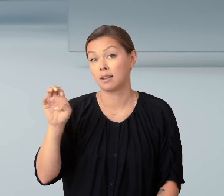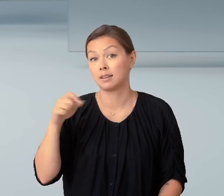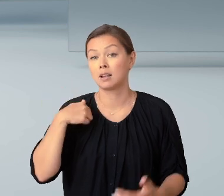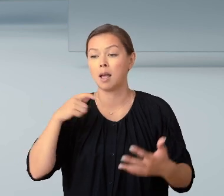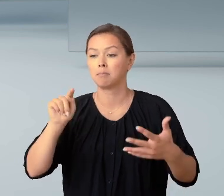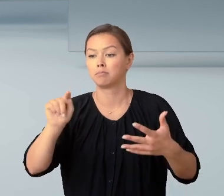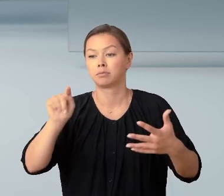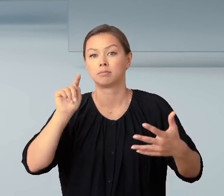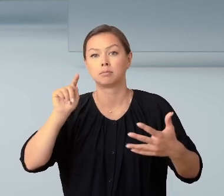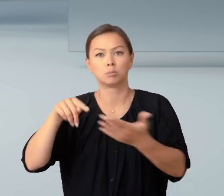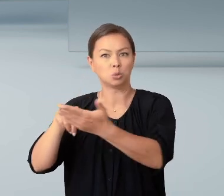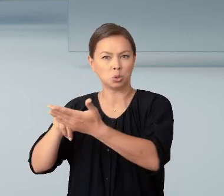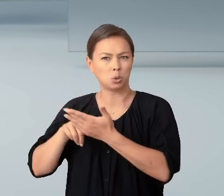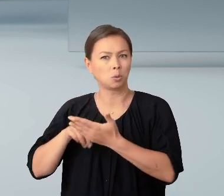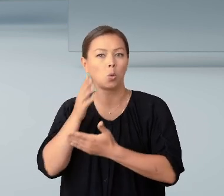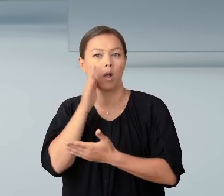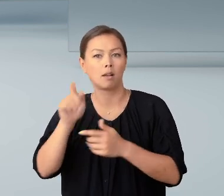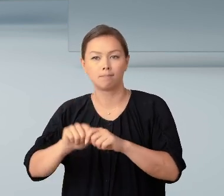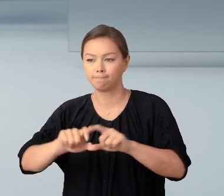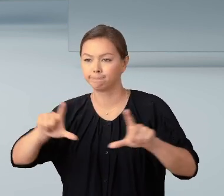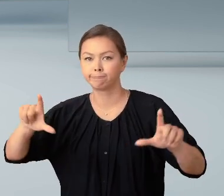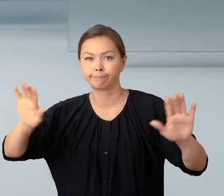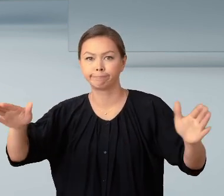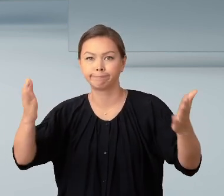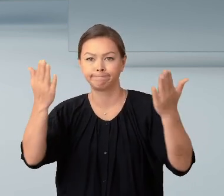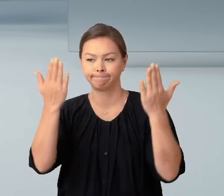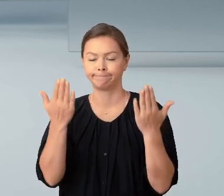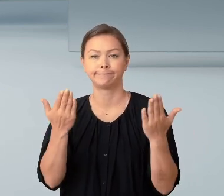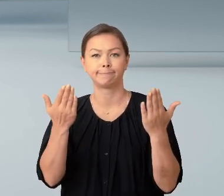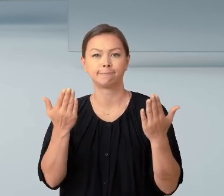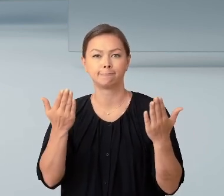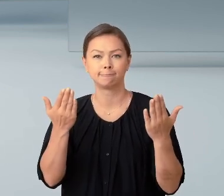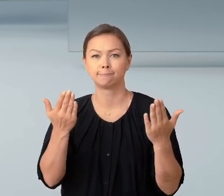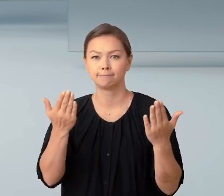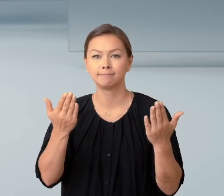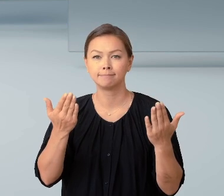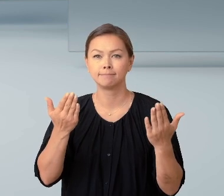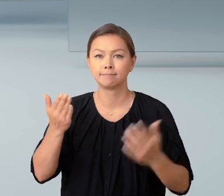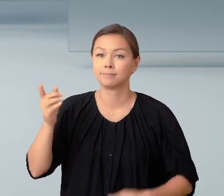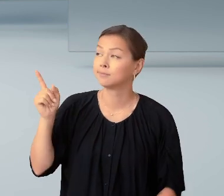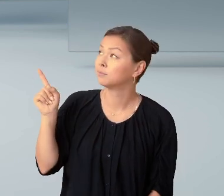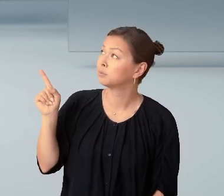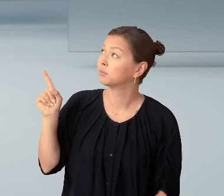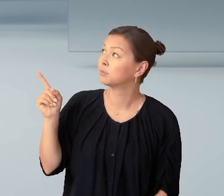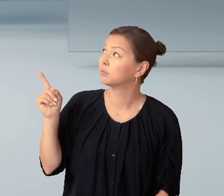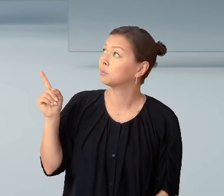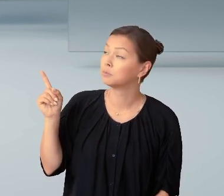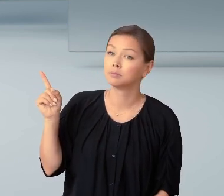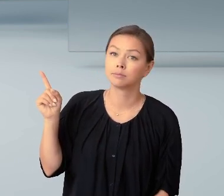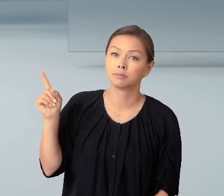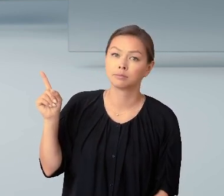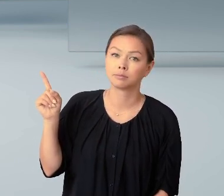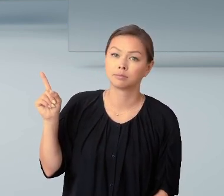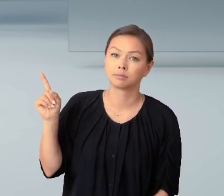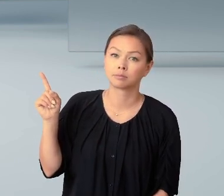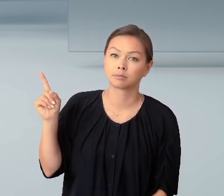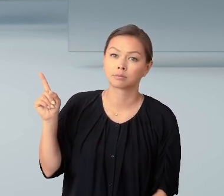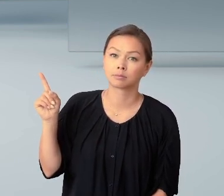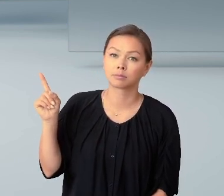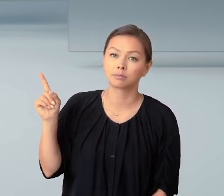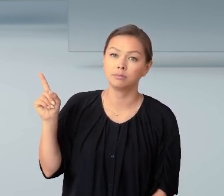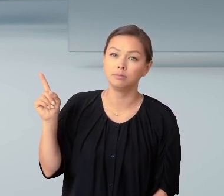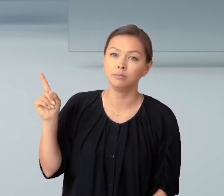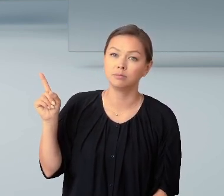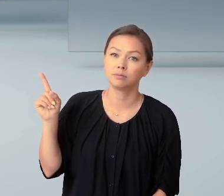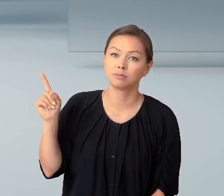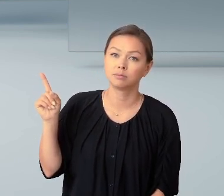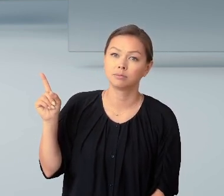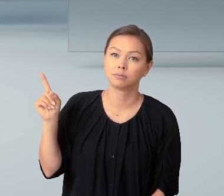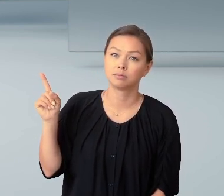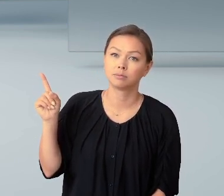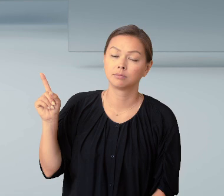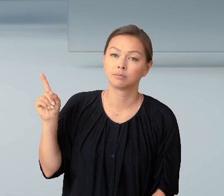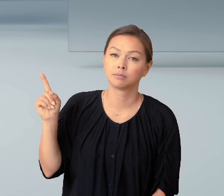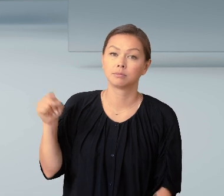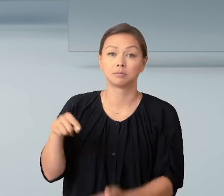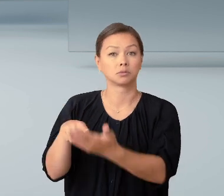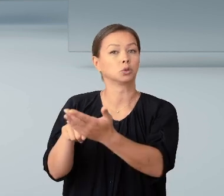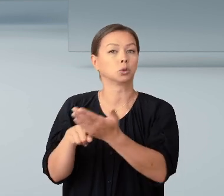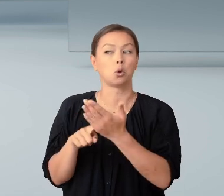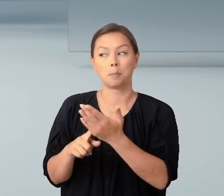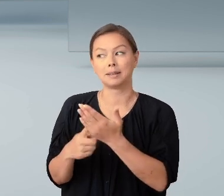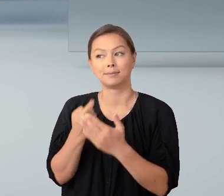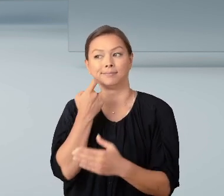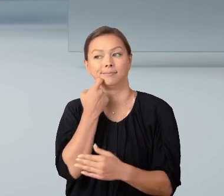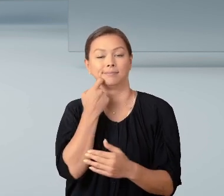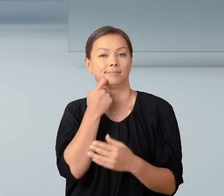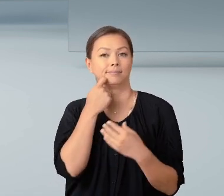here, it's showing the last invoice from a datum. And sure enough,